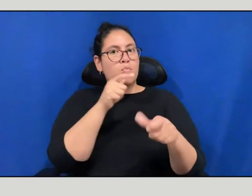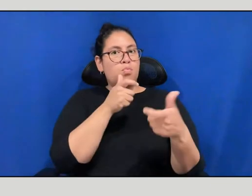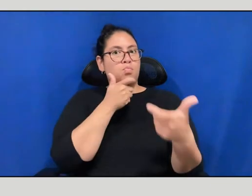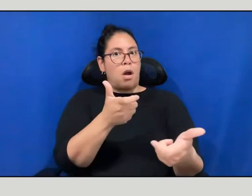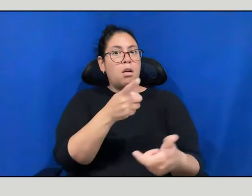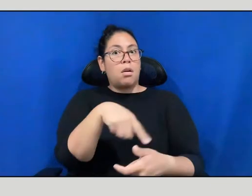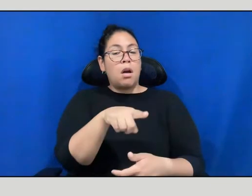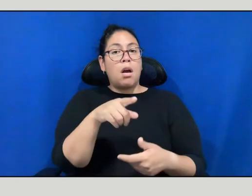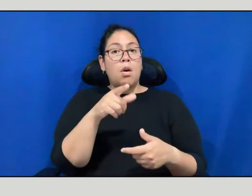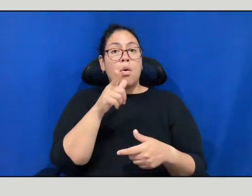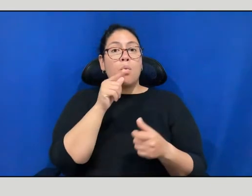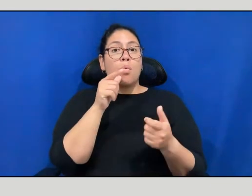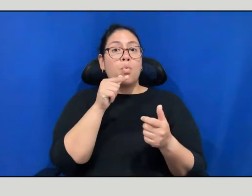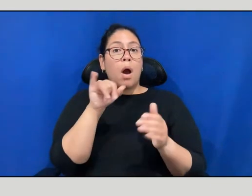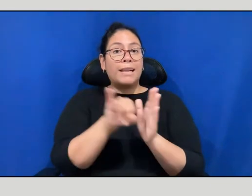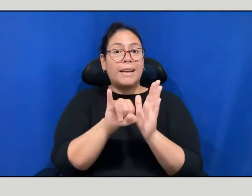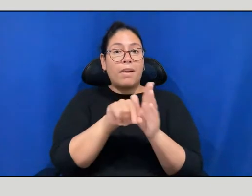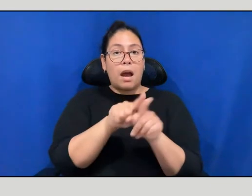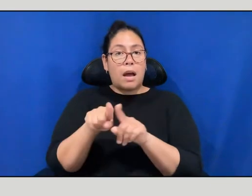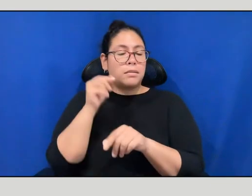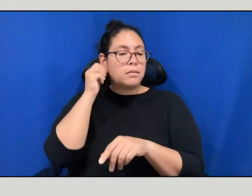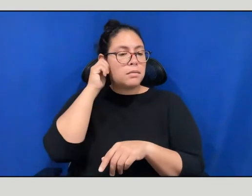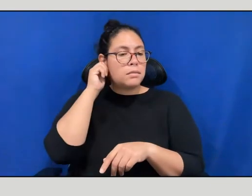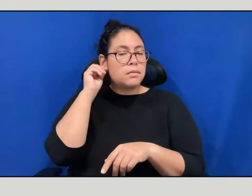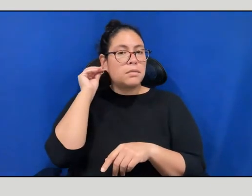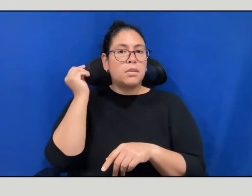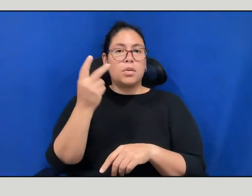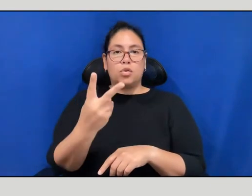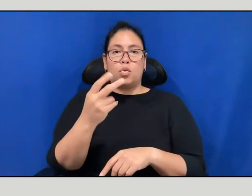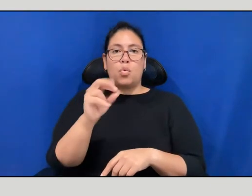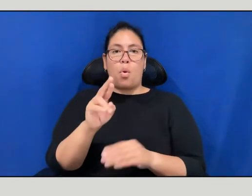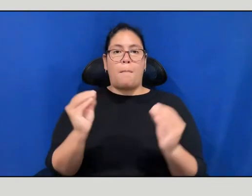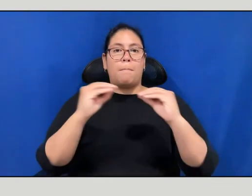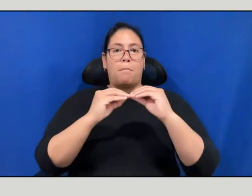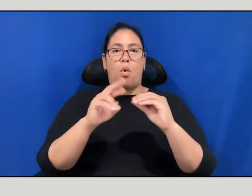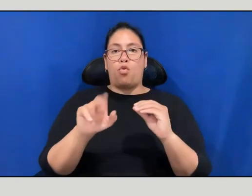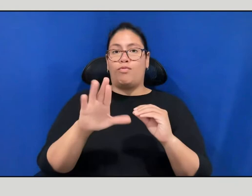as two or more races increased from 3% in 2010 to 50%,